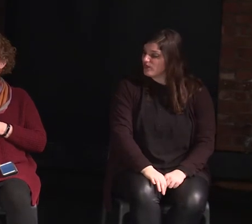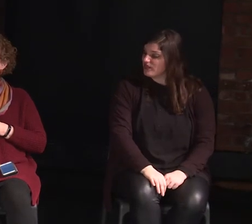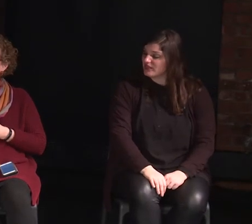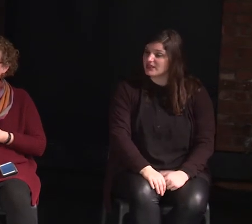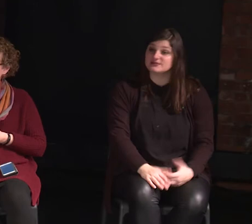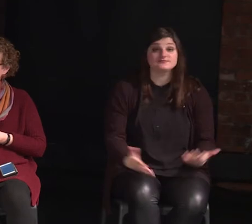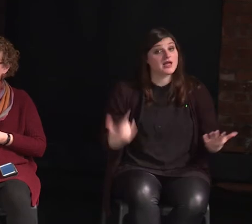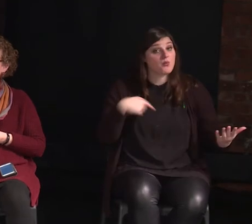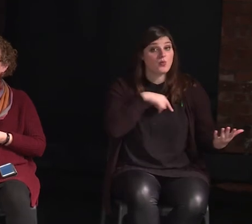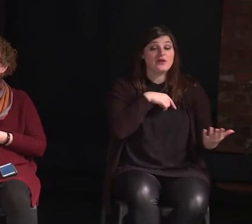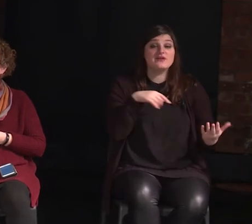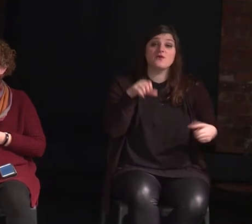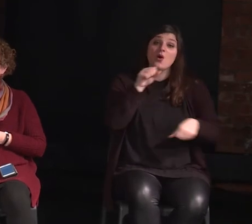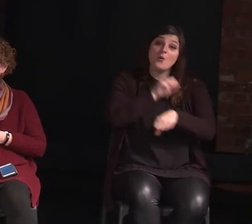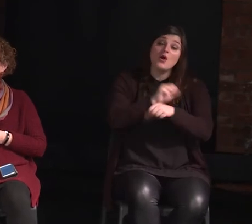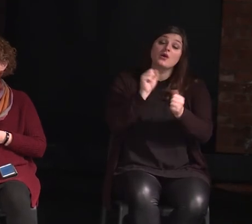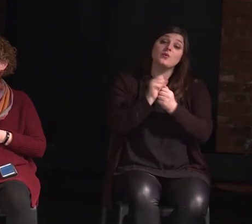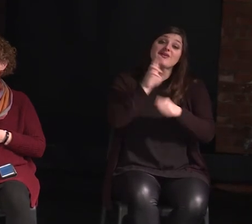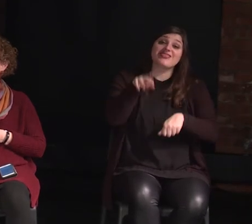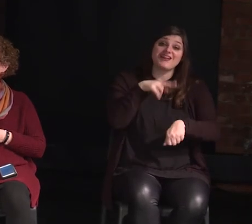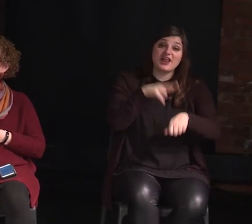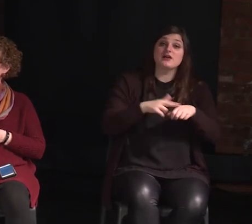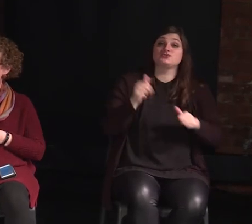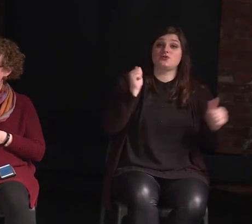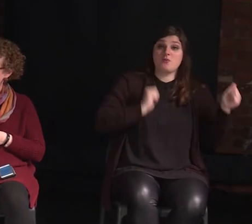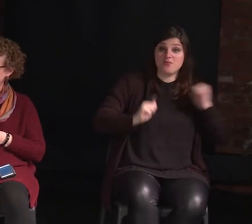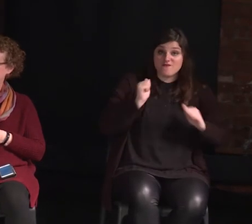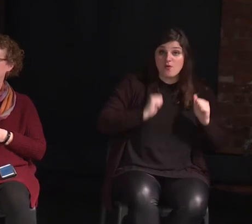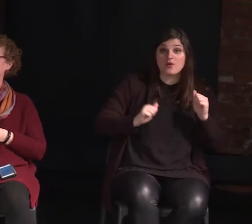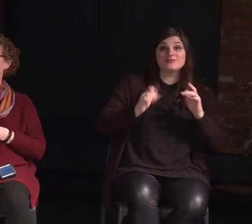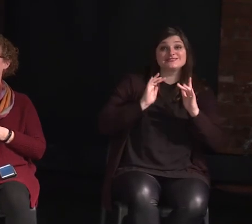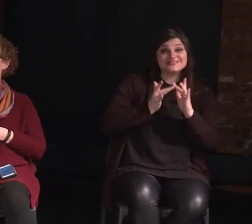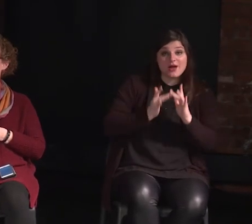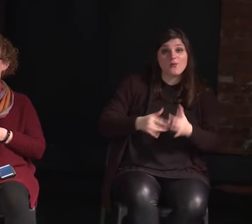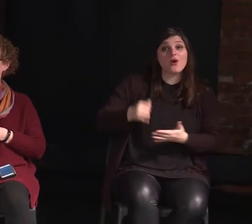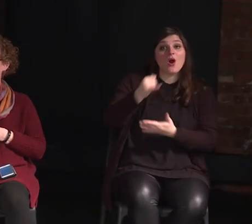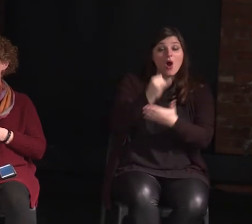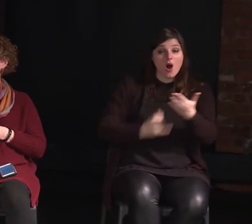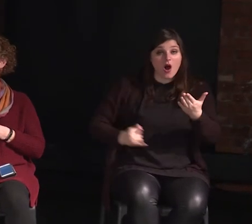We have worked with the National Performance Network Visual Arts Network largely with organizations